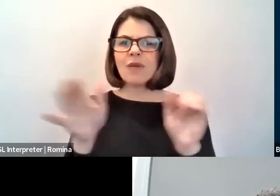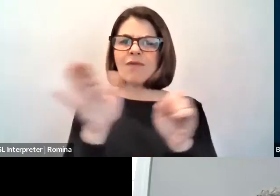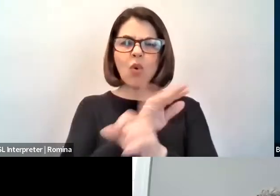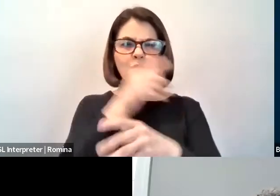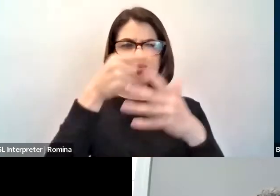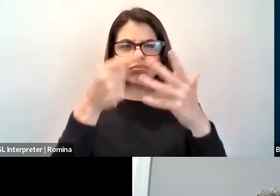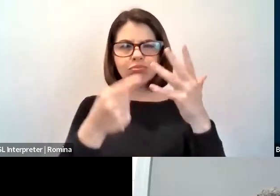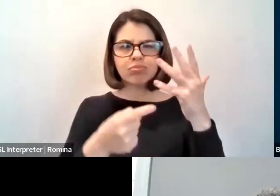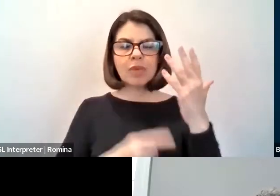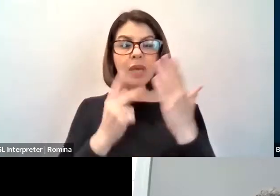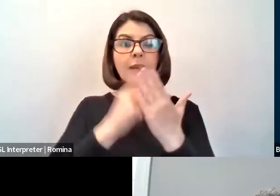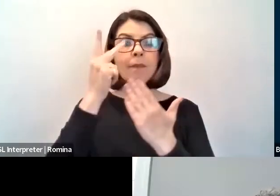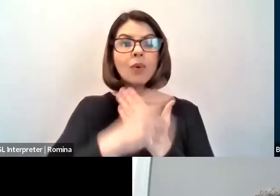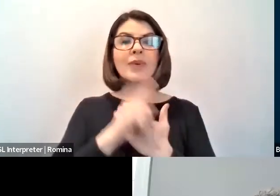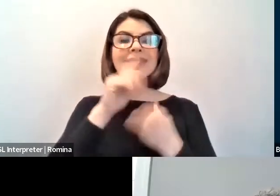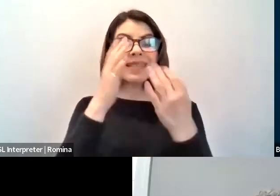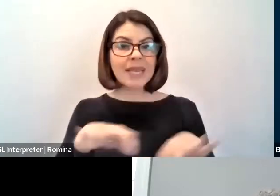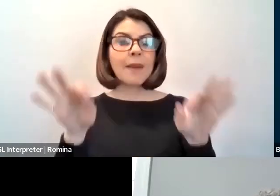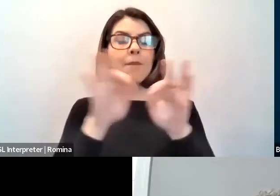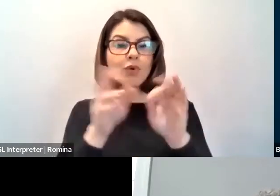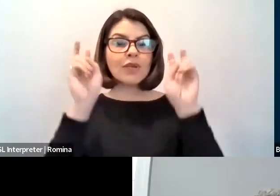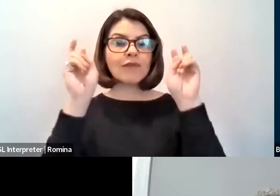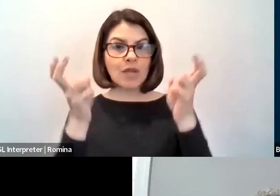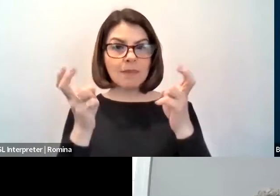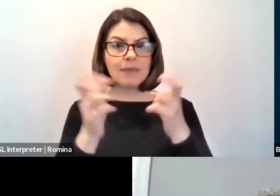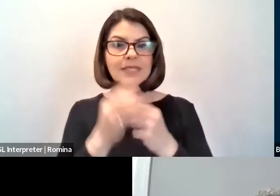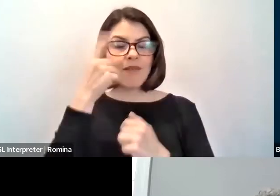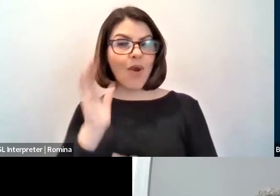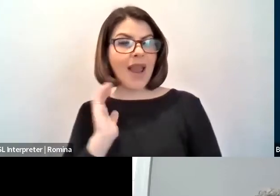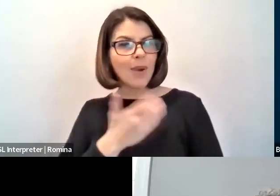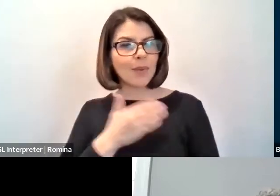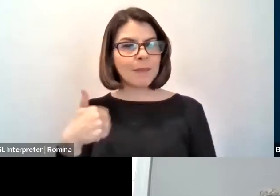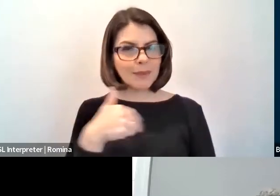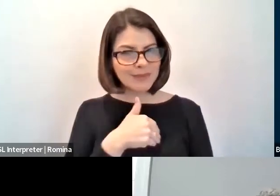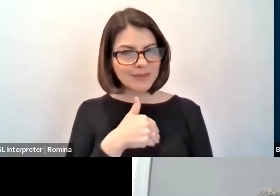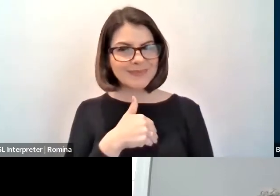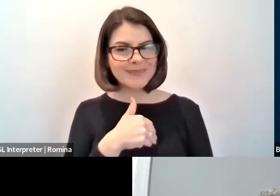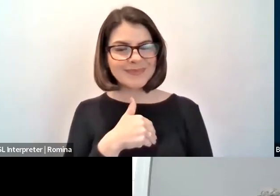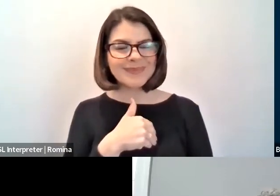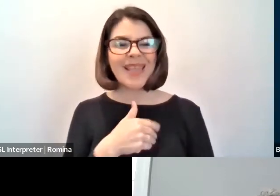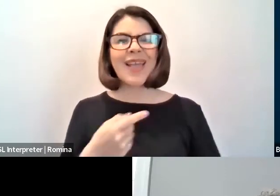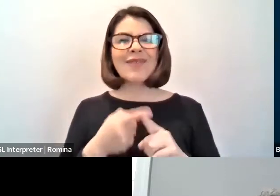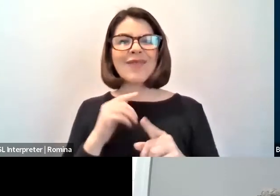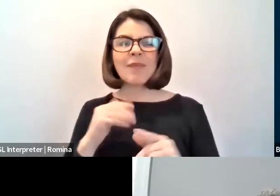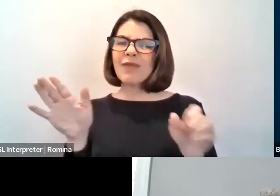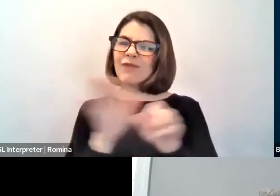on important and informative topics for our members. On behalf of the whole team here at SAG-AFTRA,